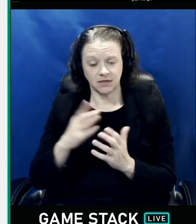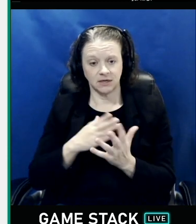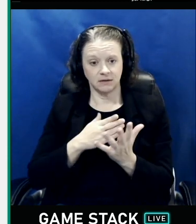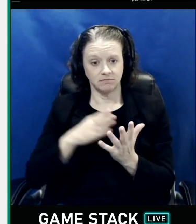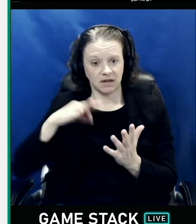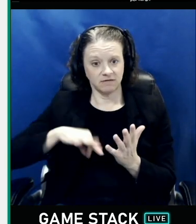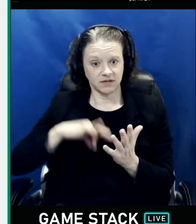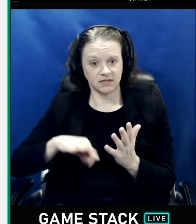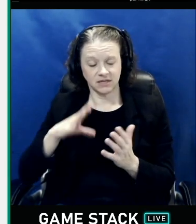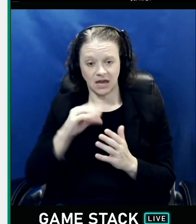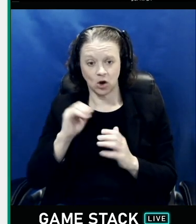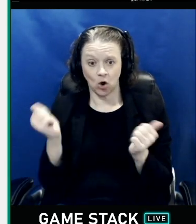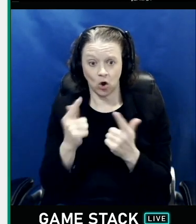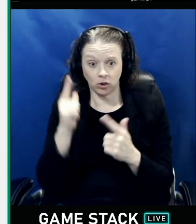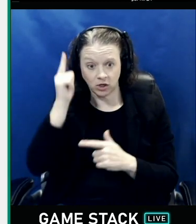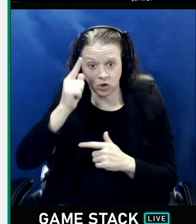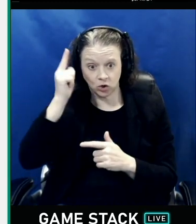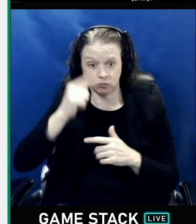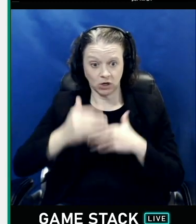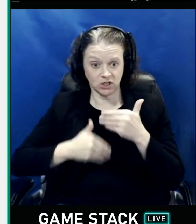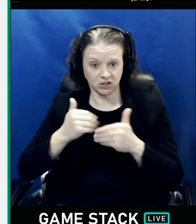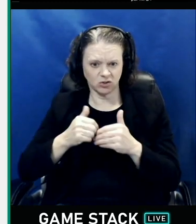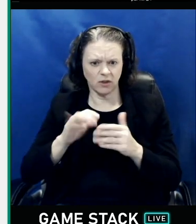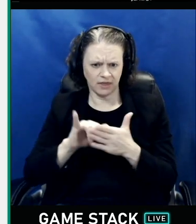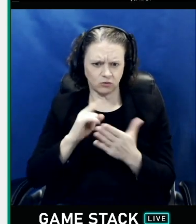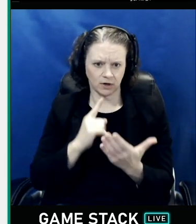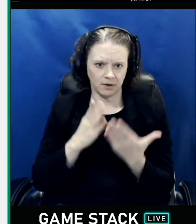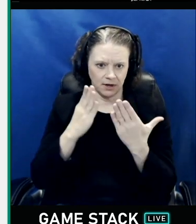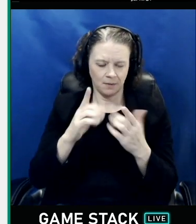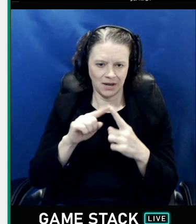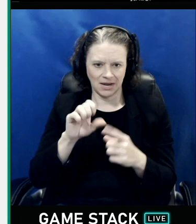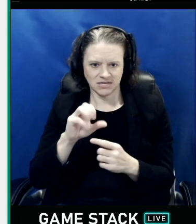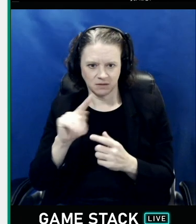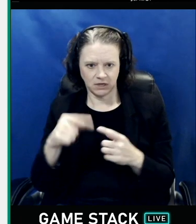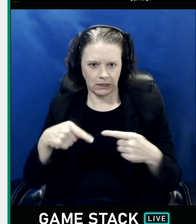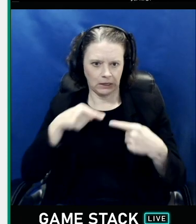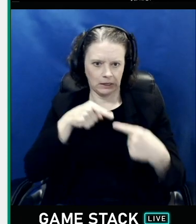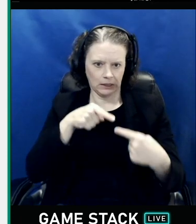However, games often suffer from SMT contention on the main or render threads during gameplay.